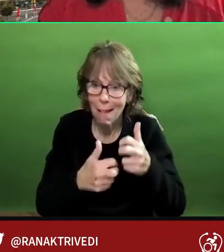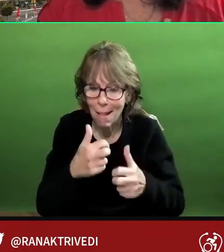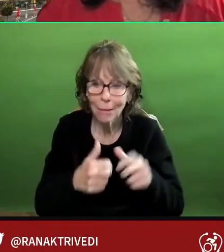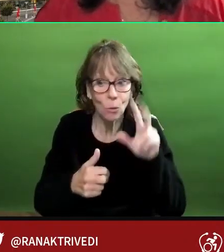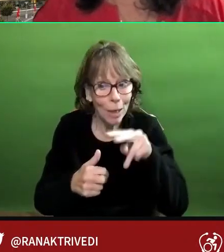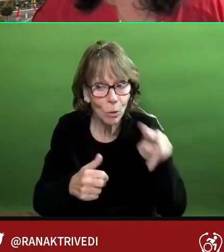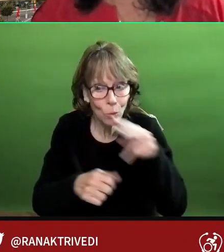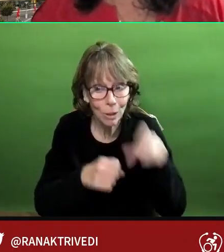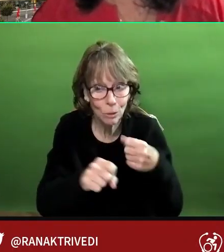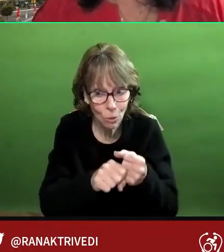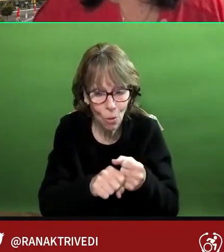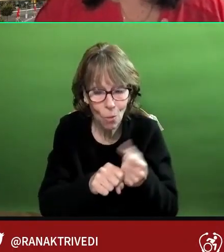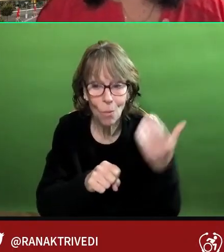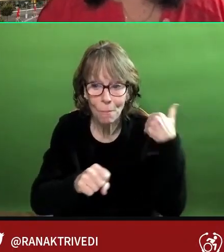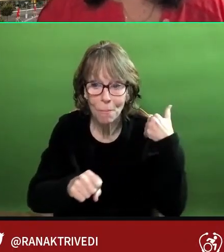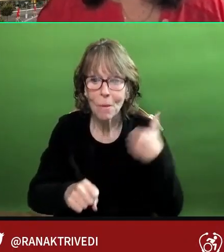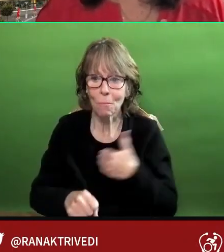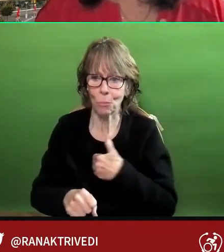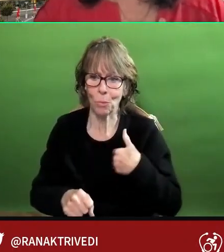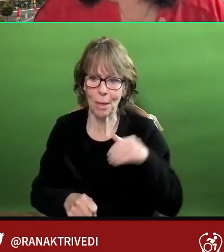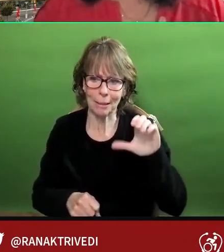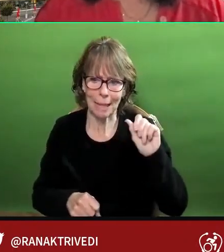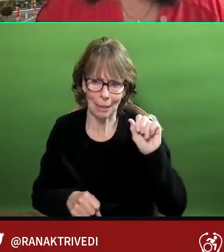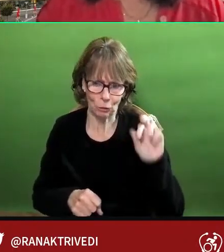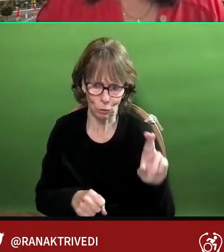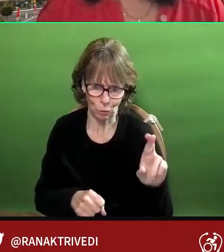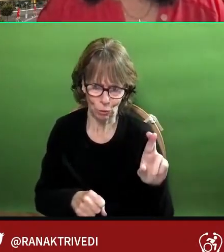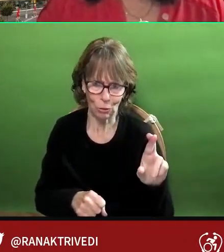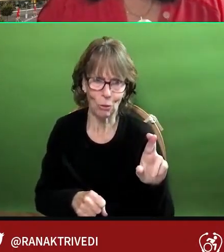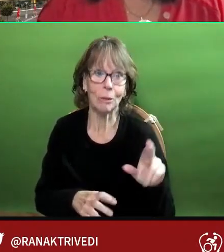And over the years, I've seen how they've taken care of each other,